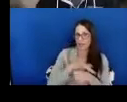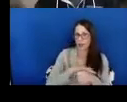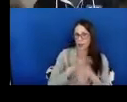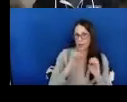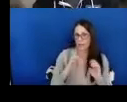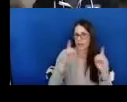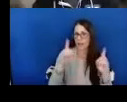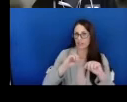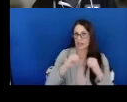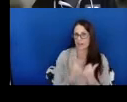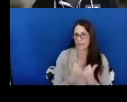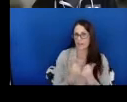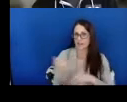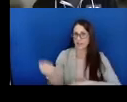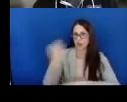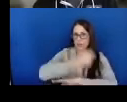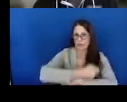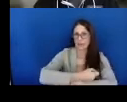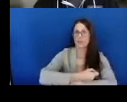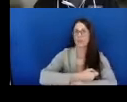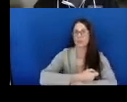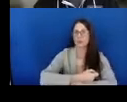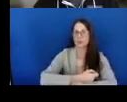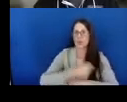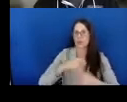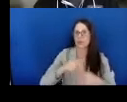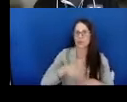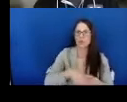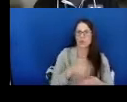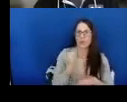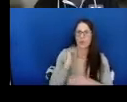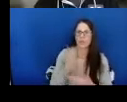agency closes its doors to slow or stop the spread of coven and does not provide